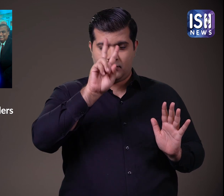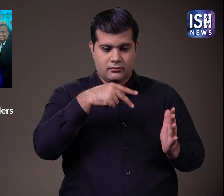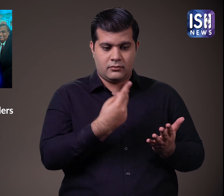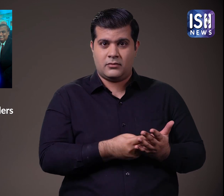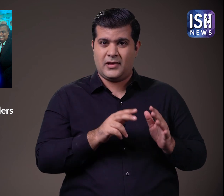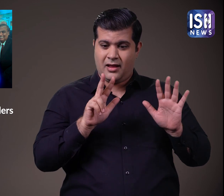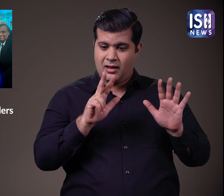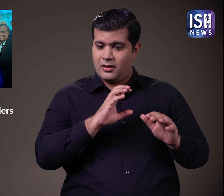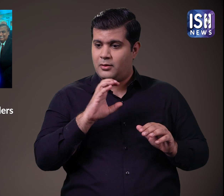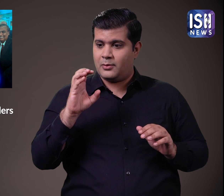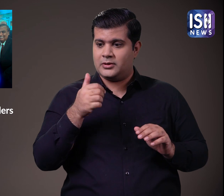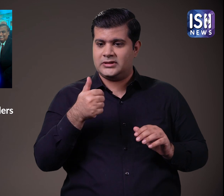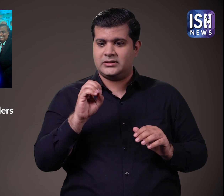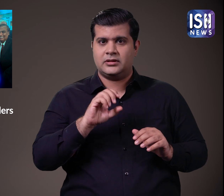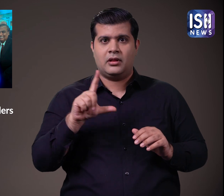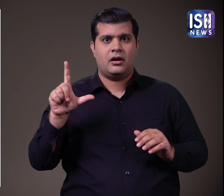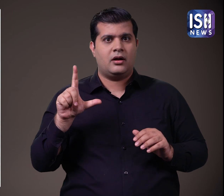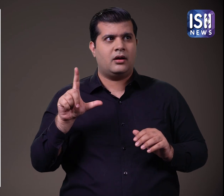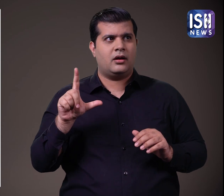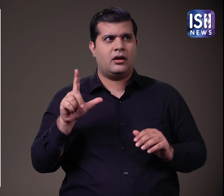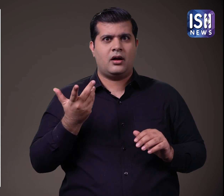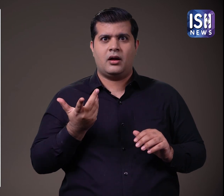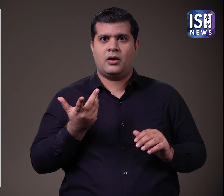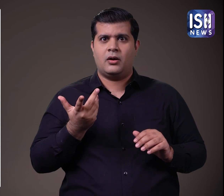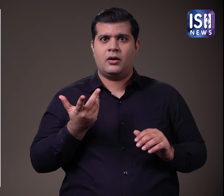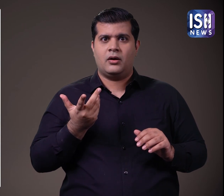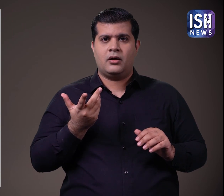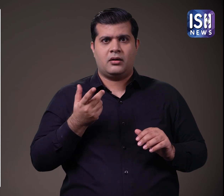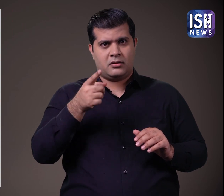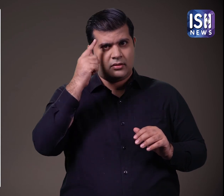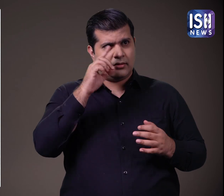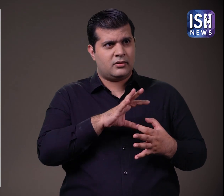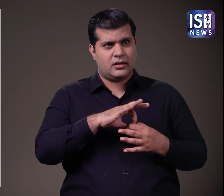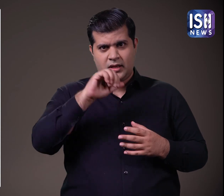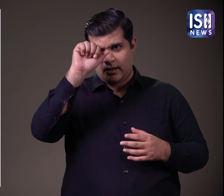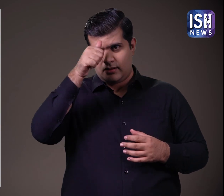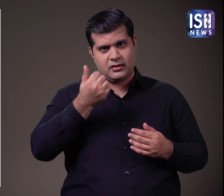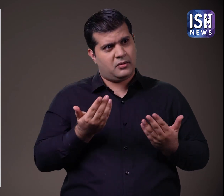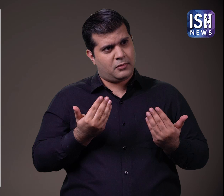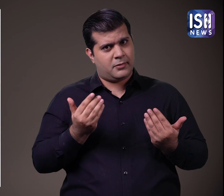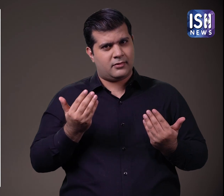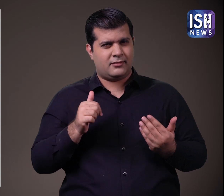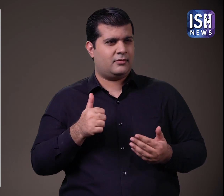Unbelievable! 8.6 Crore for a single ticket! You might think no one from India attended.